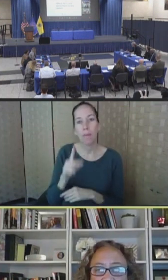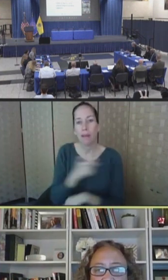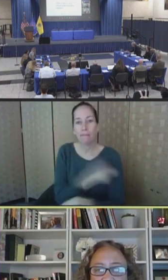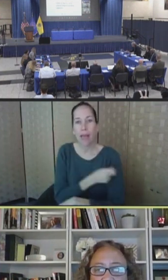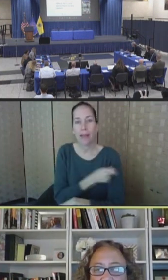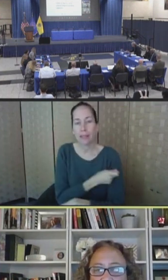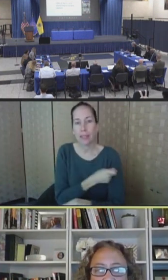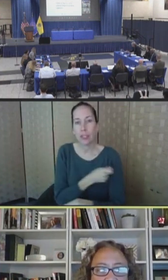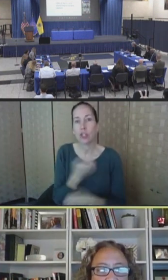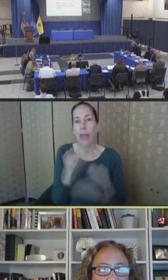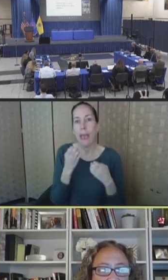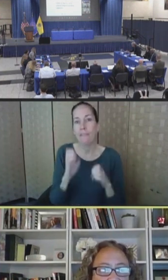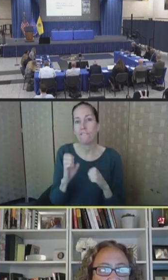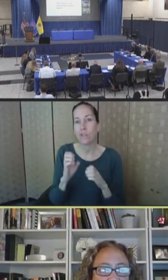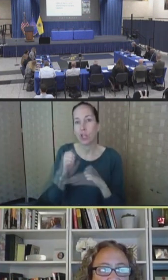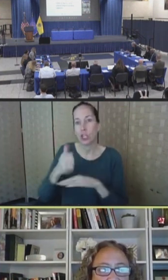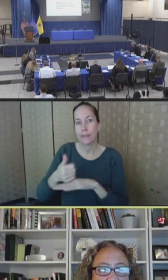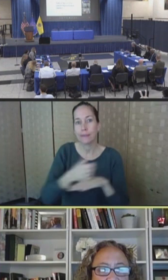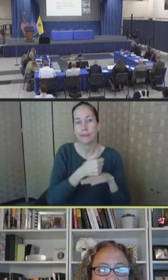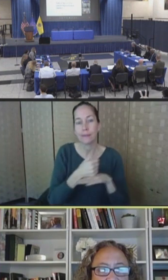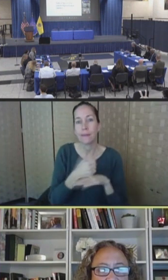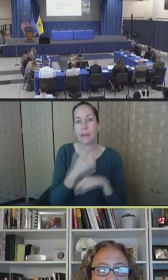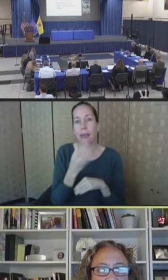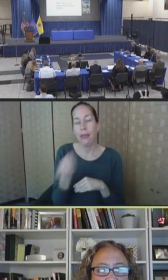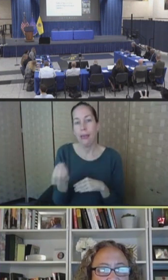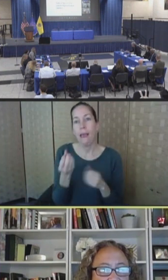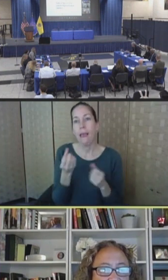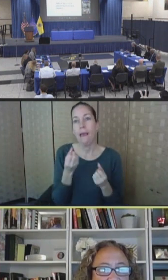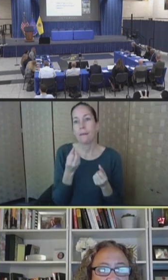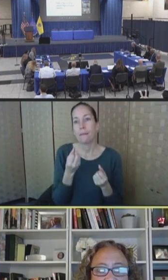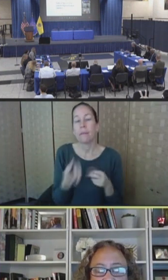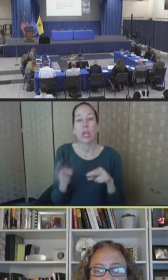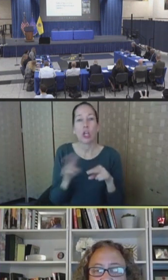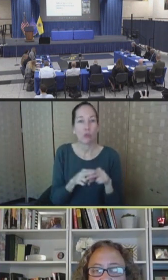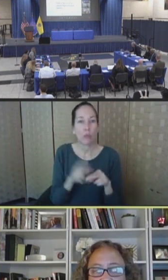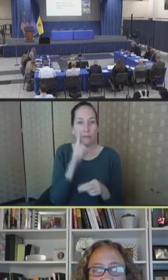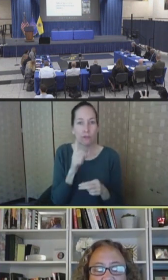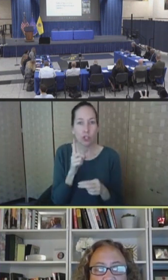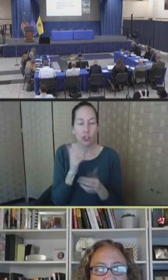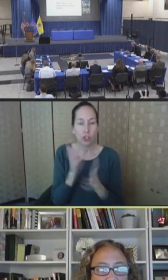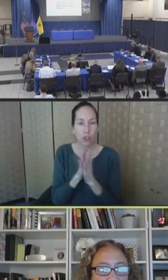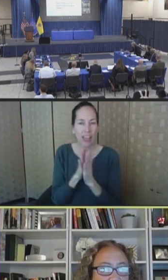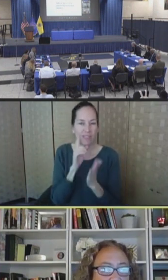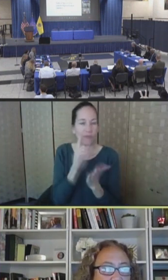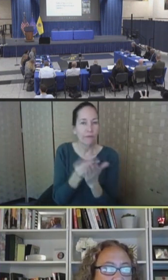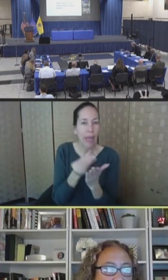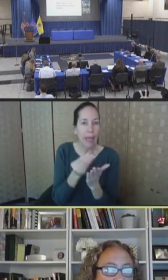with many others around a request for increase in funding for the national monkeypox request.